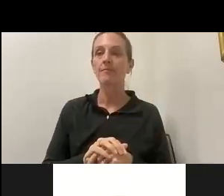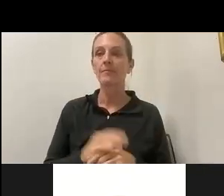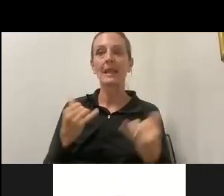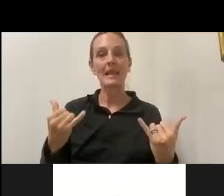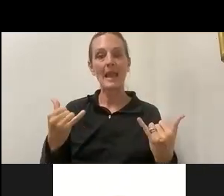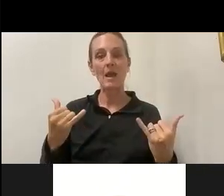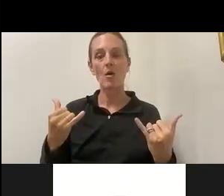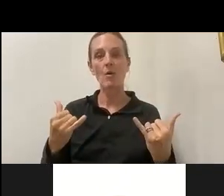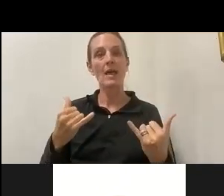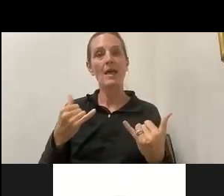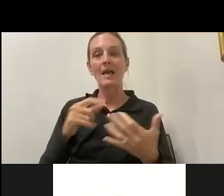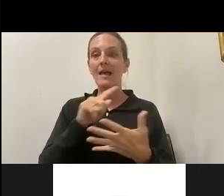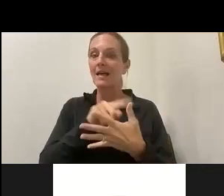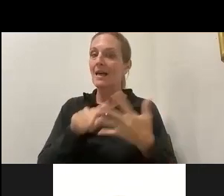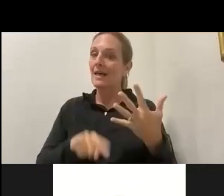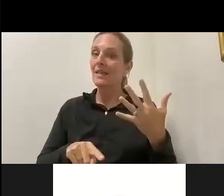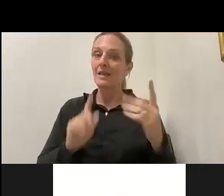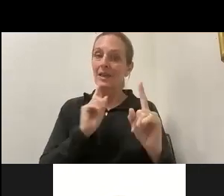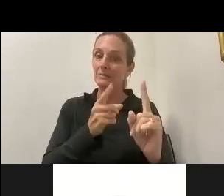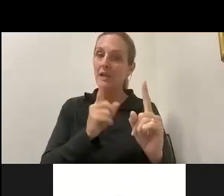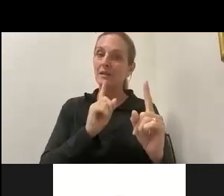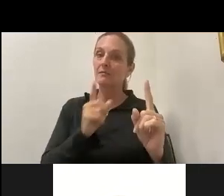most important part of your project and understanding your objectives.